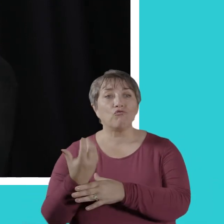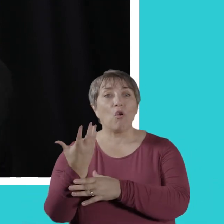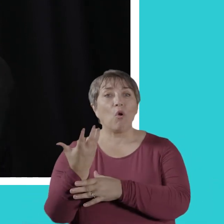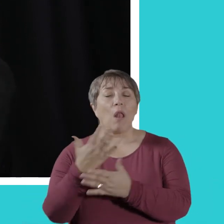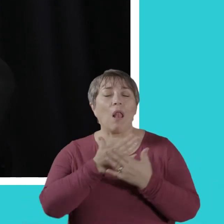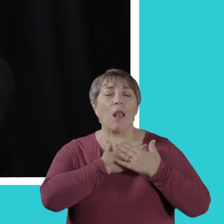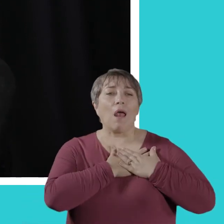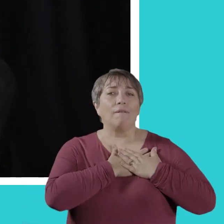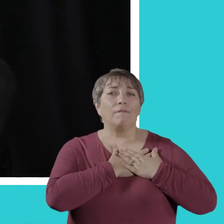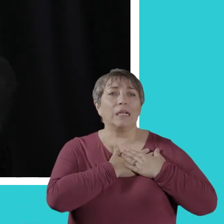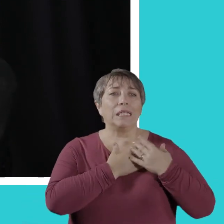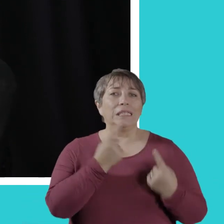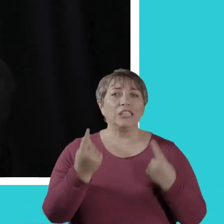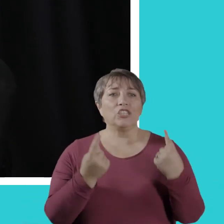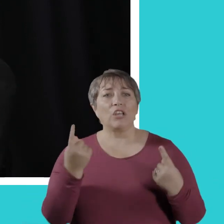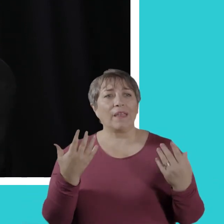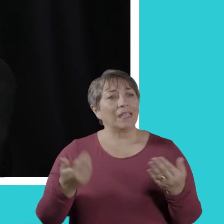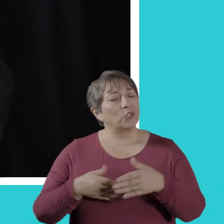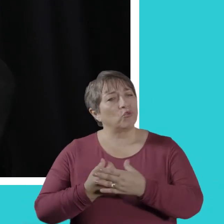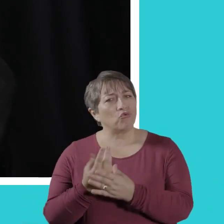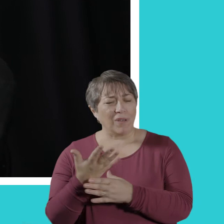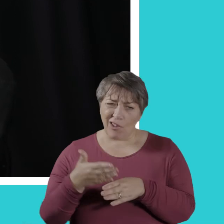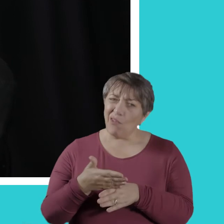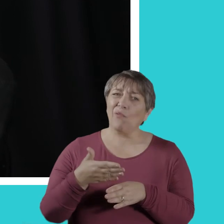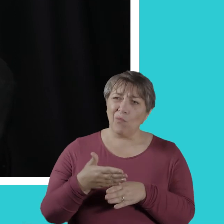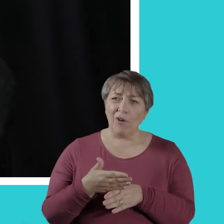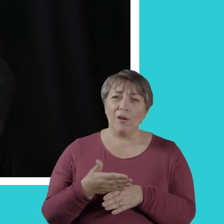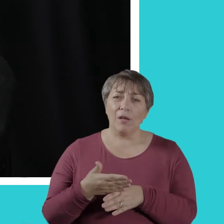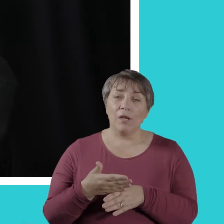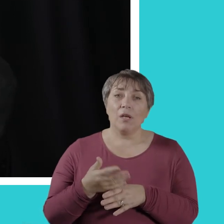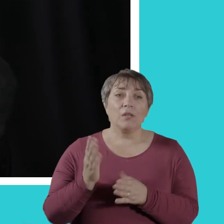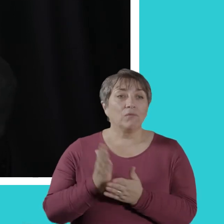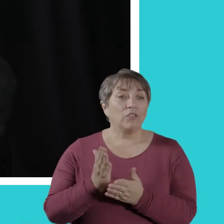takes it takes a lot of work. So i really am very inspired by Temi and the work that Forefront are